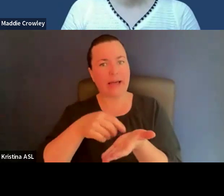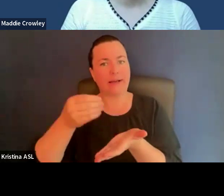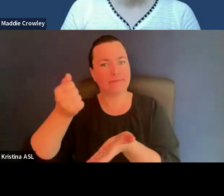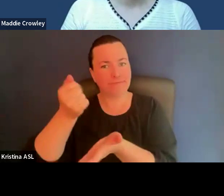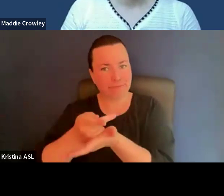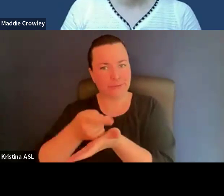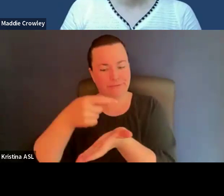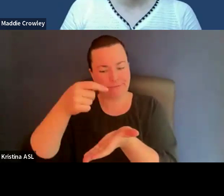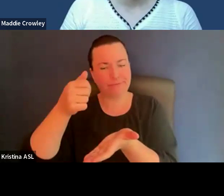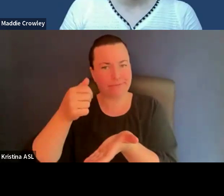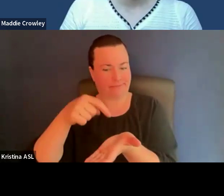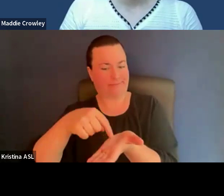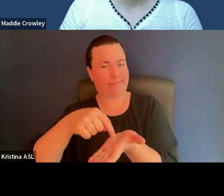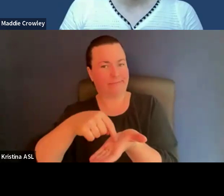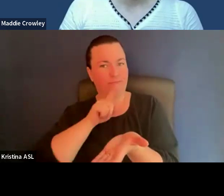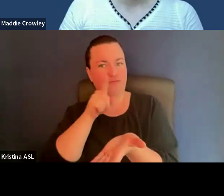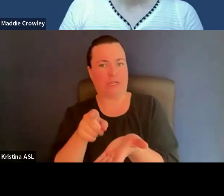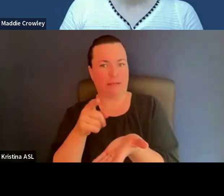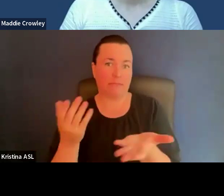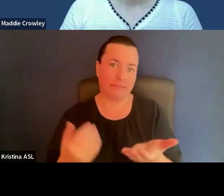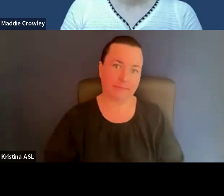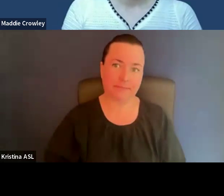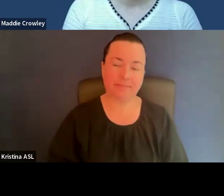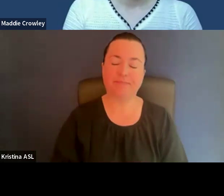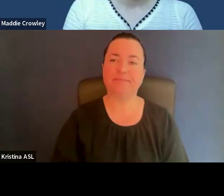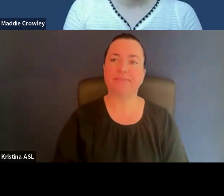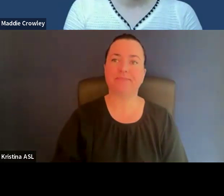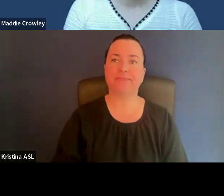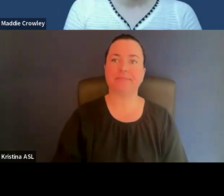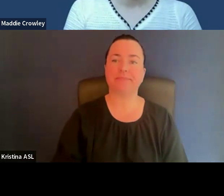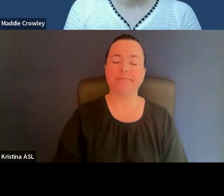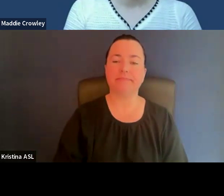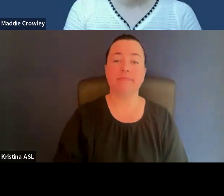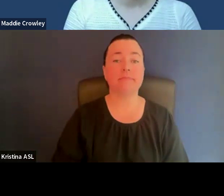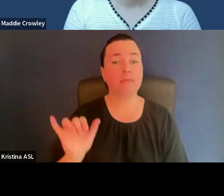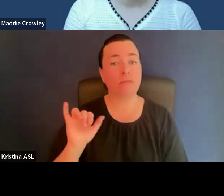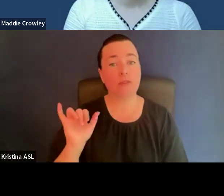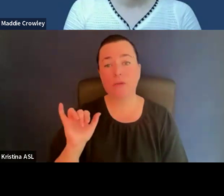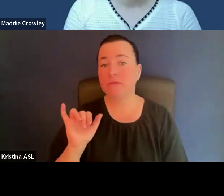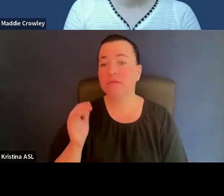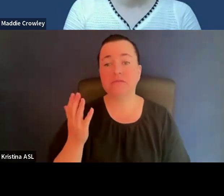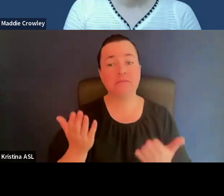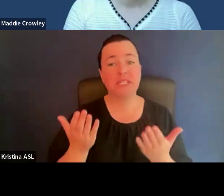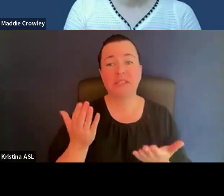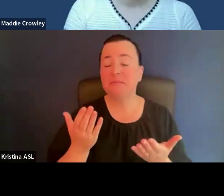And sometimes, you know, even doing something as simple as doing a webinar